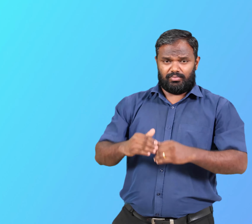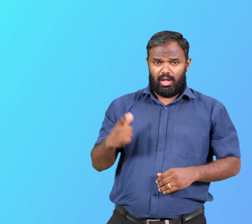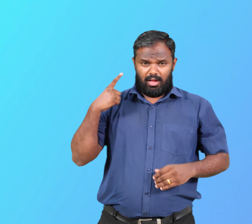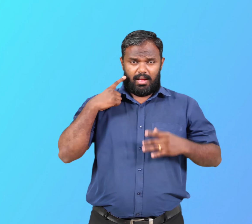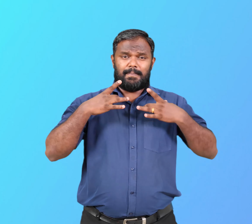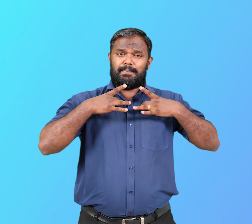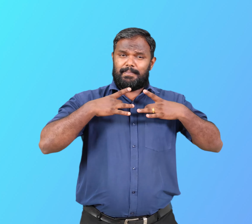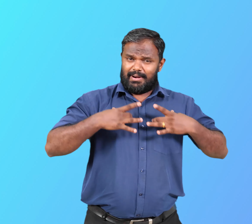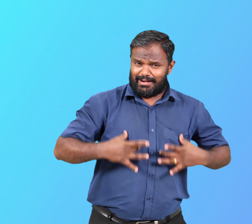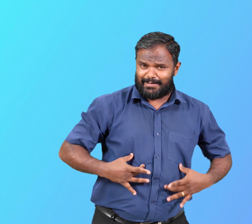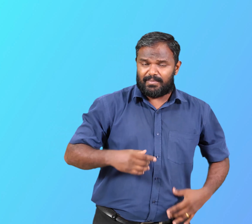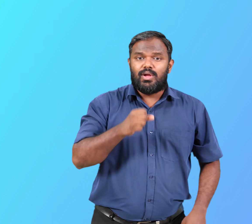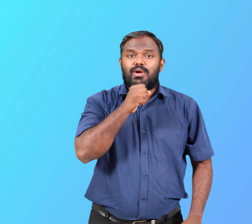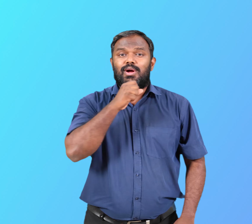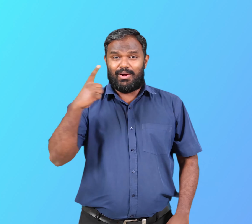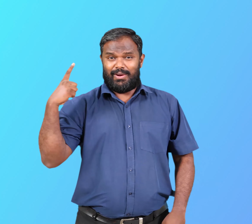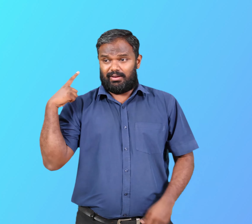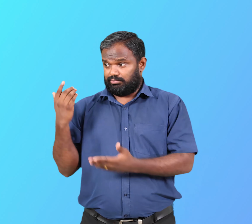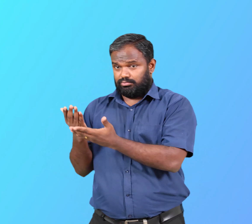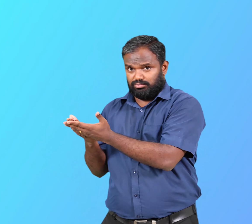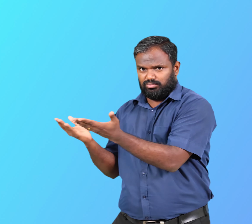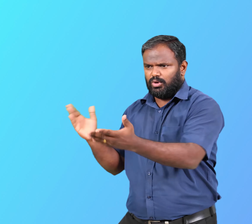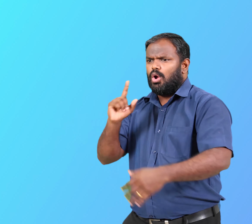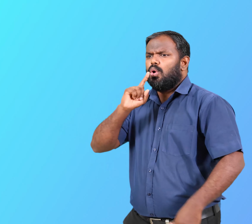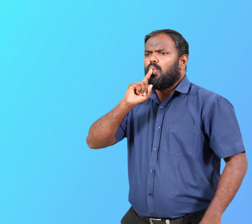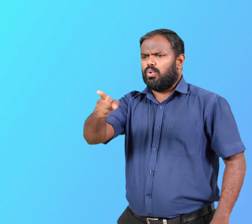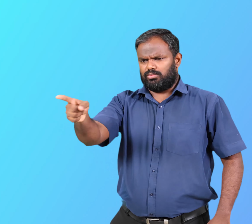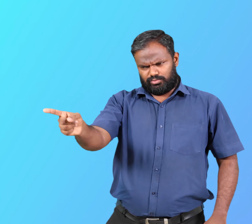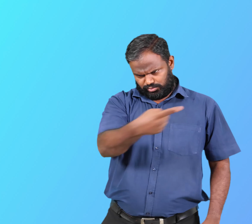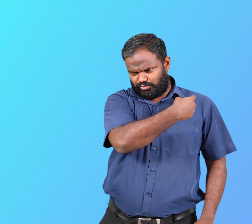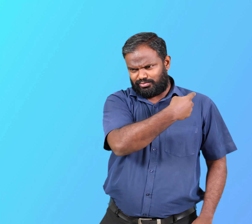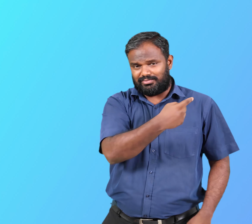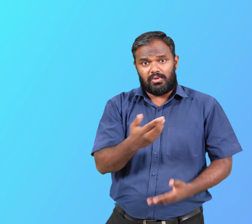They had been sent from the leading priests and the older leaders of the people.